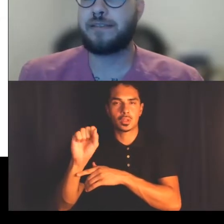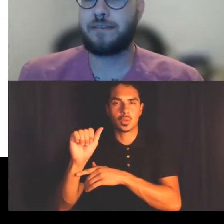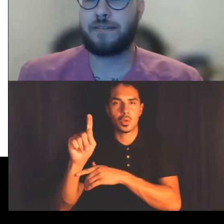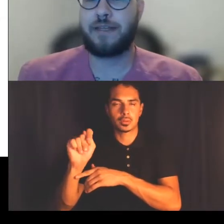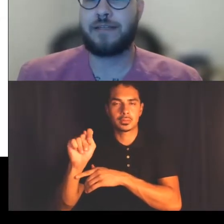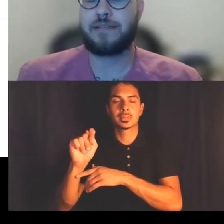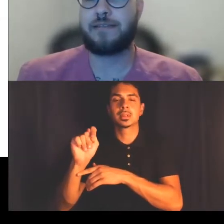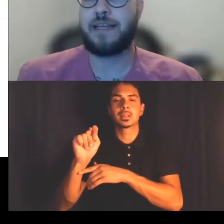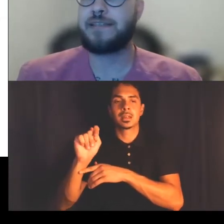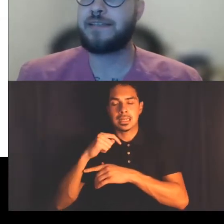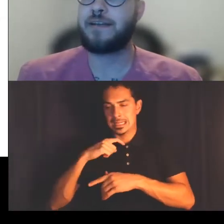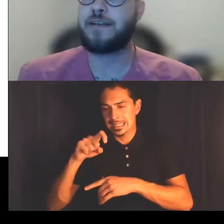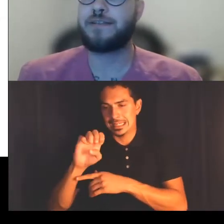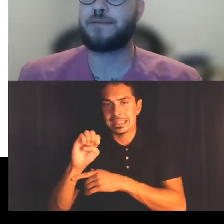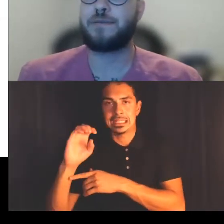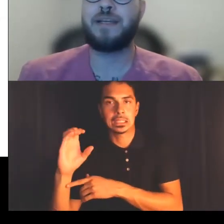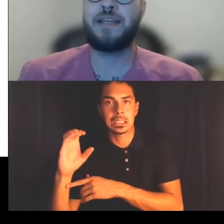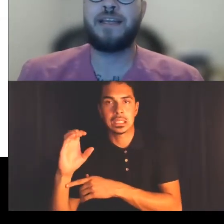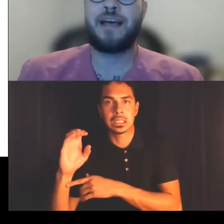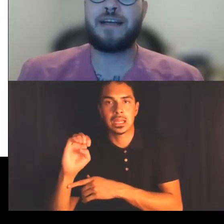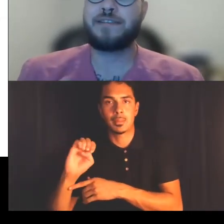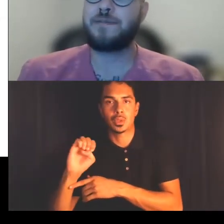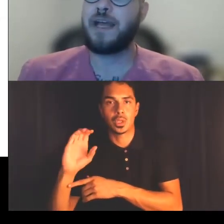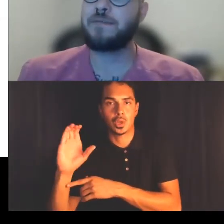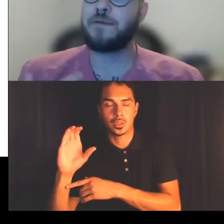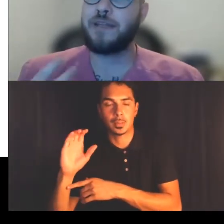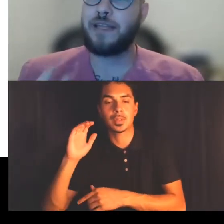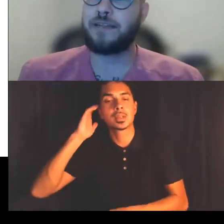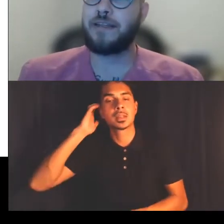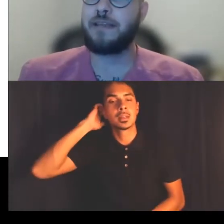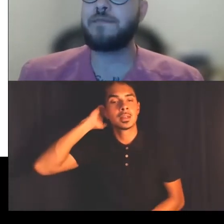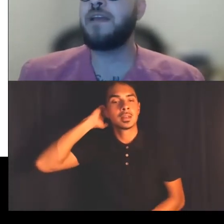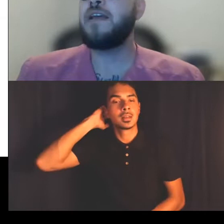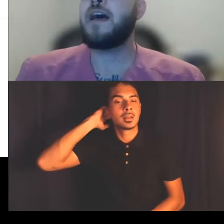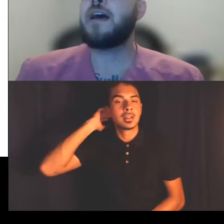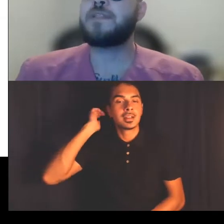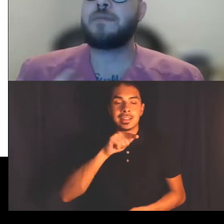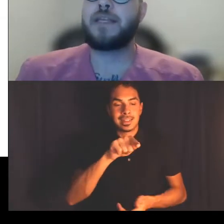is necessary to survival and life, to make sure that